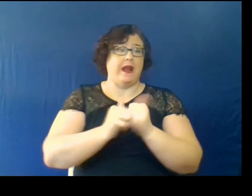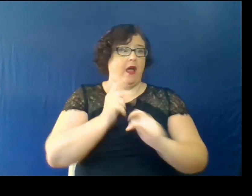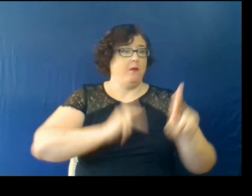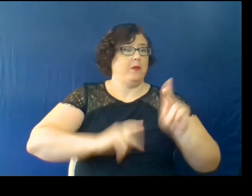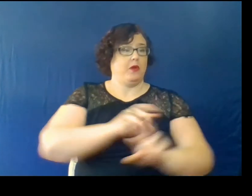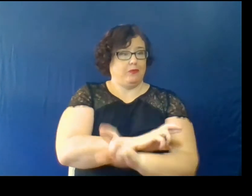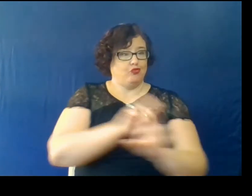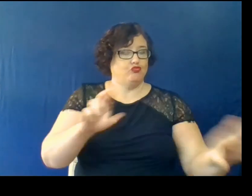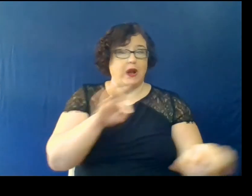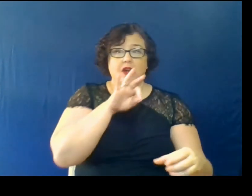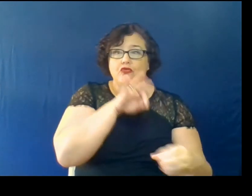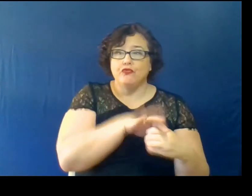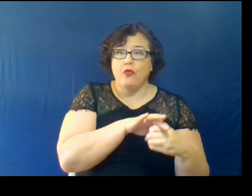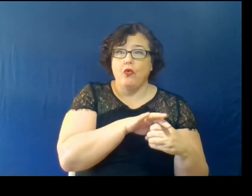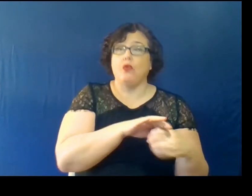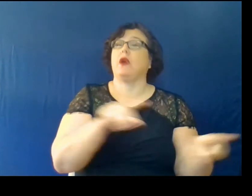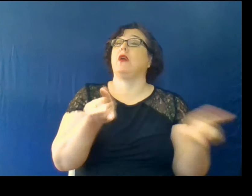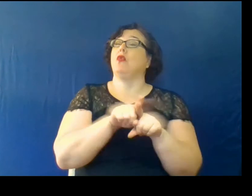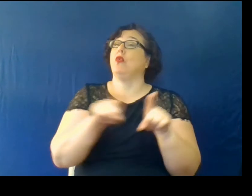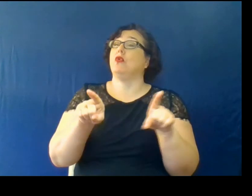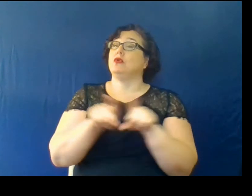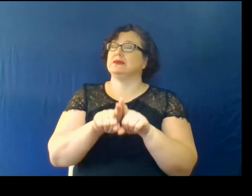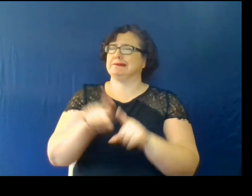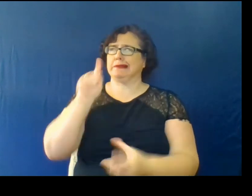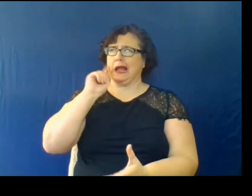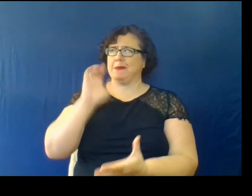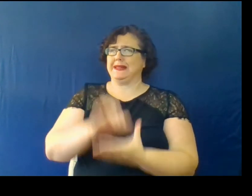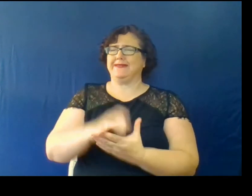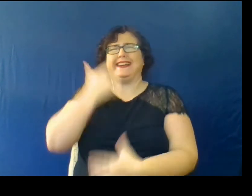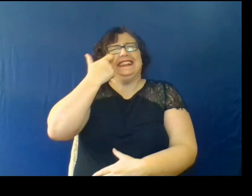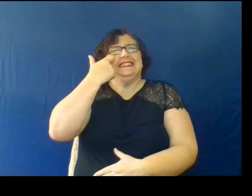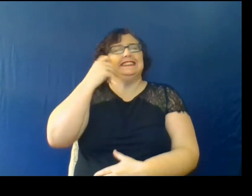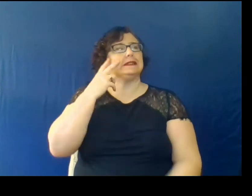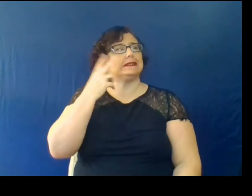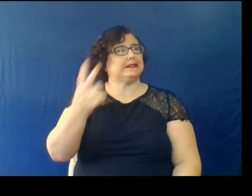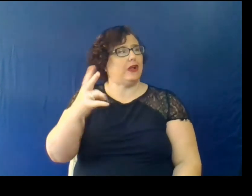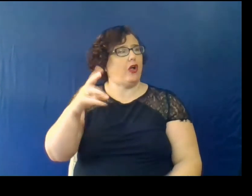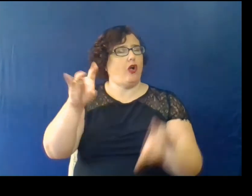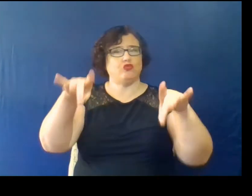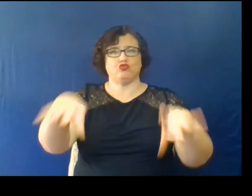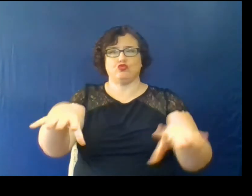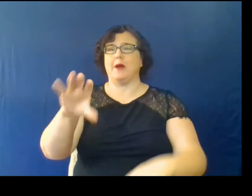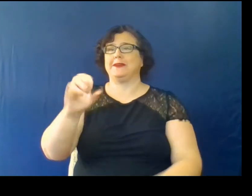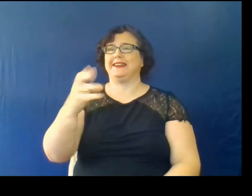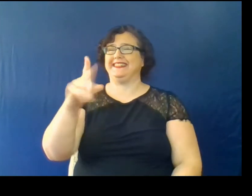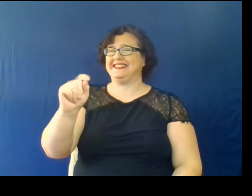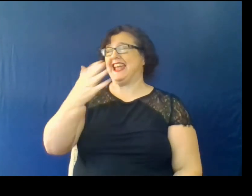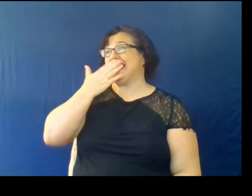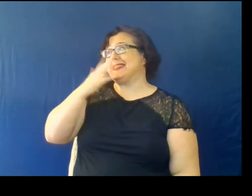And then also and I believe I just saw it dropped in the chat. Thanks Dana! You are awesome.